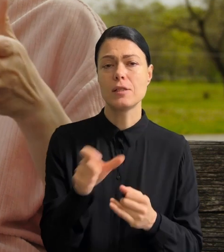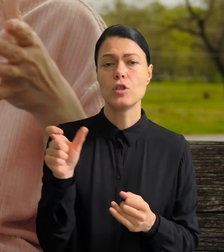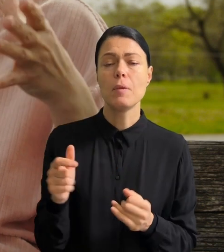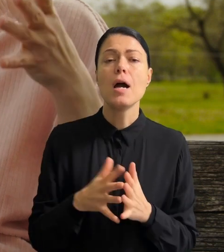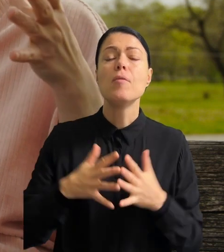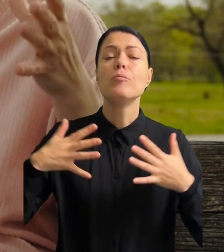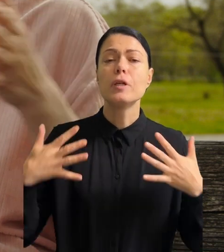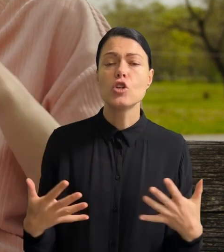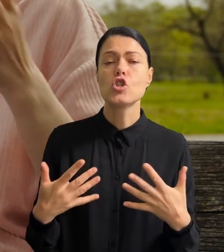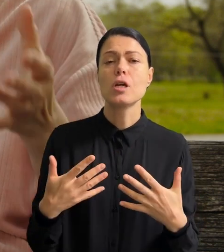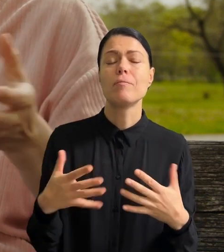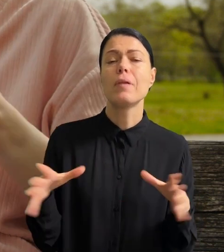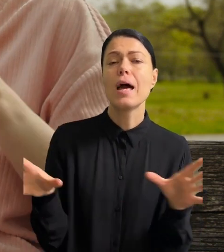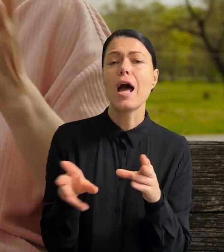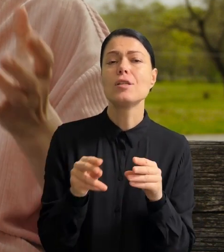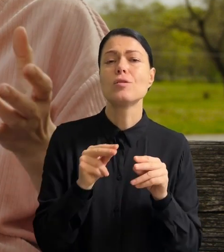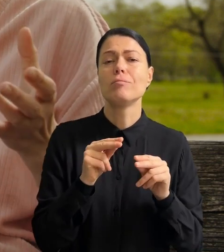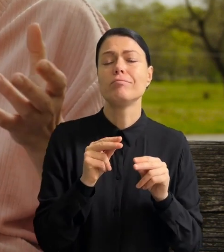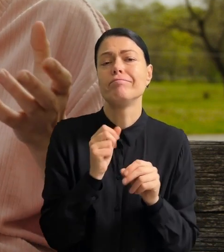Interact, do things together.